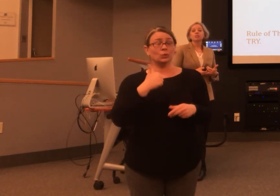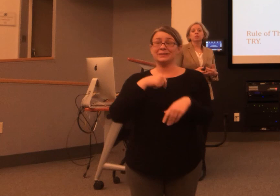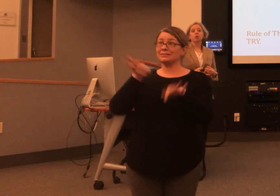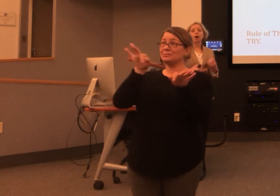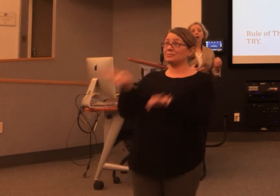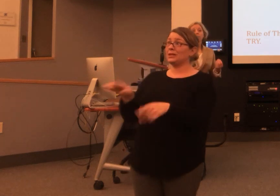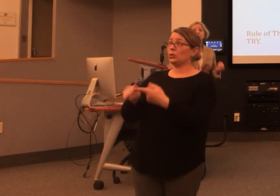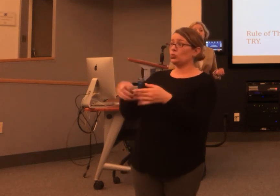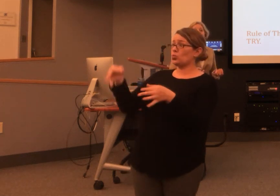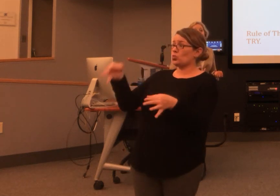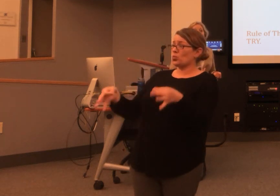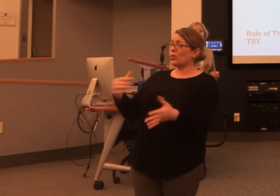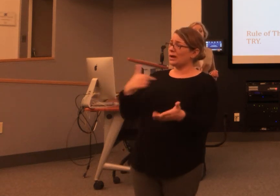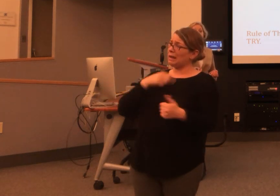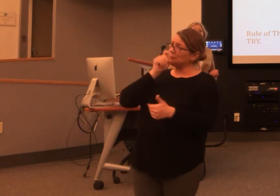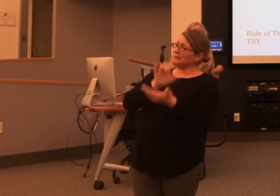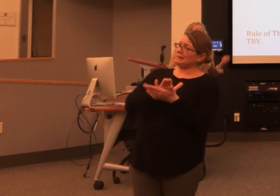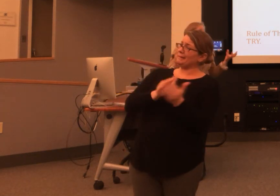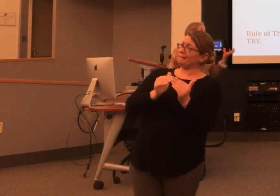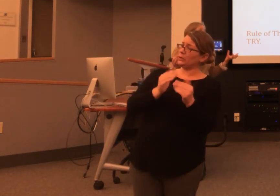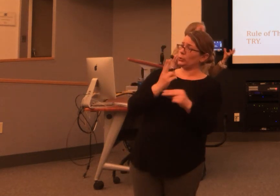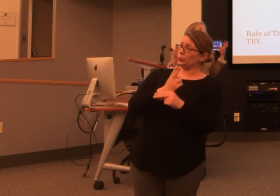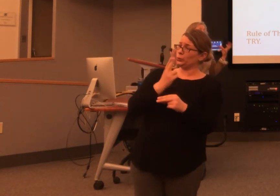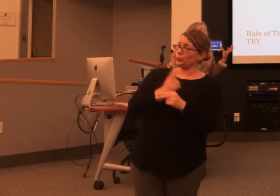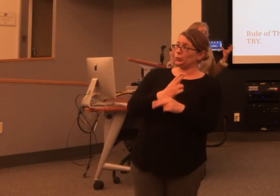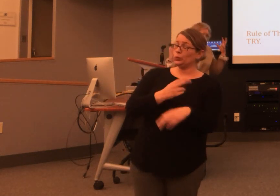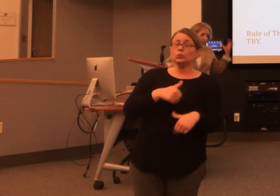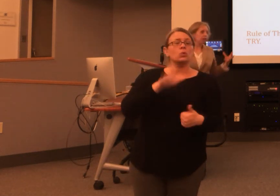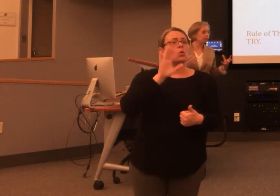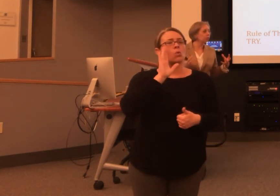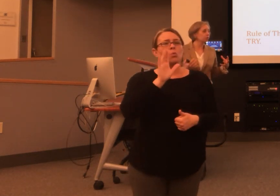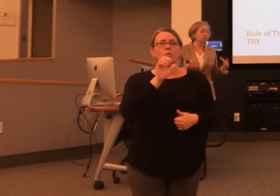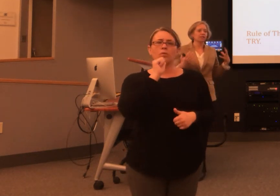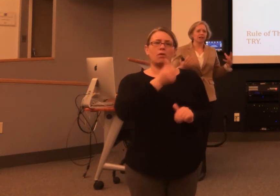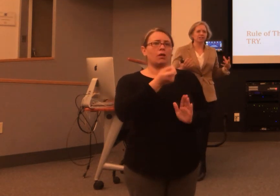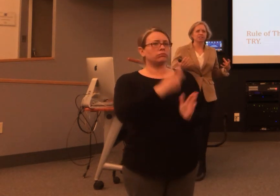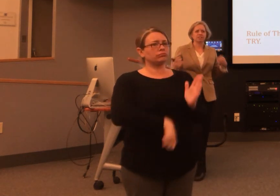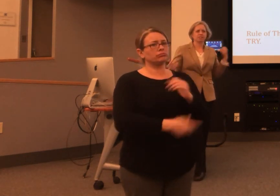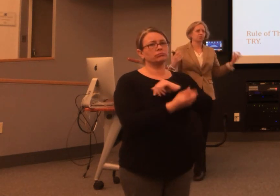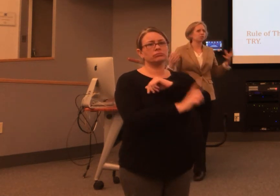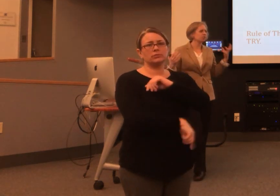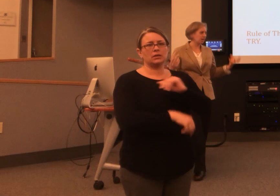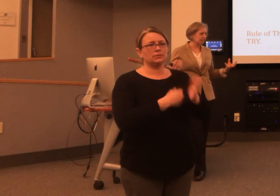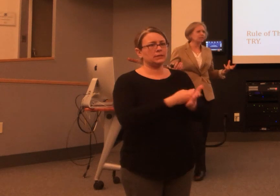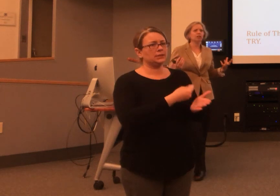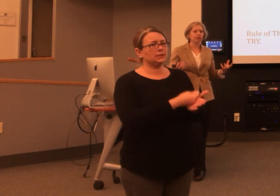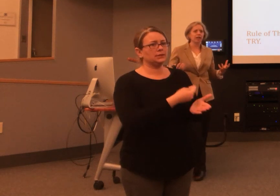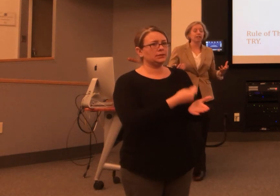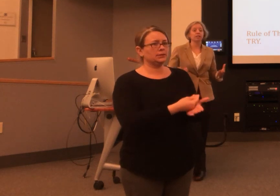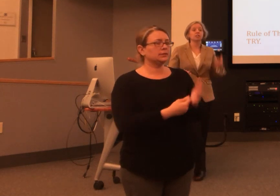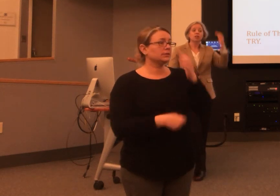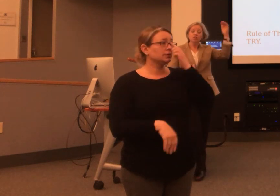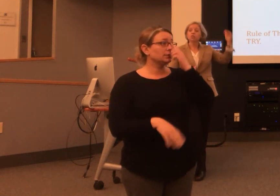And so I always encourage people, even if it seems so impossible to go through this analysis and these courts are not clear on the guidelines,